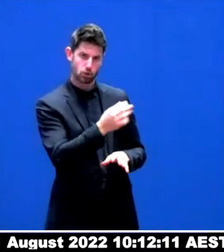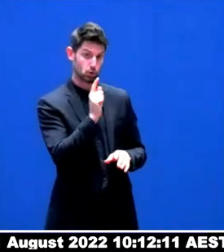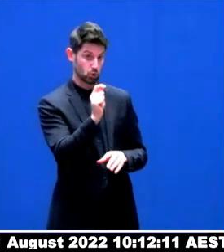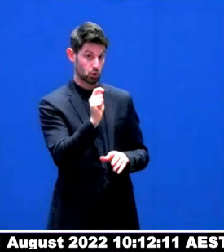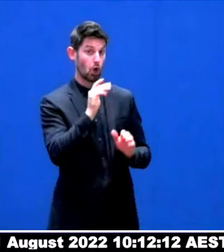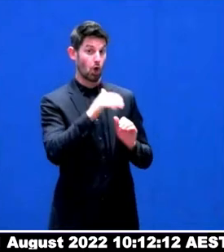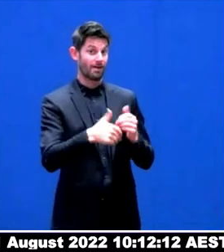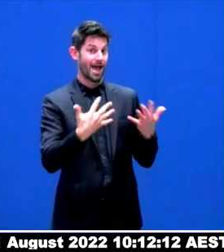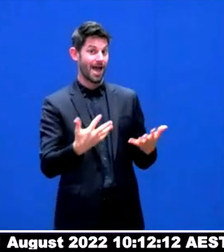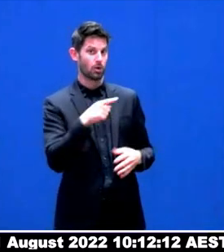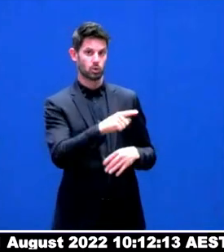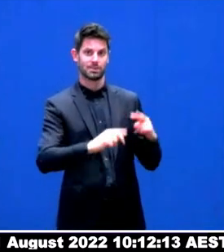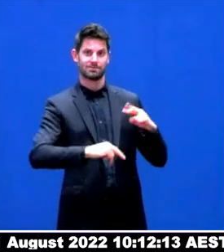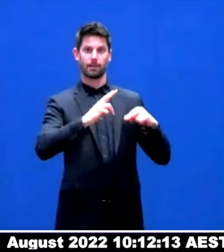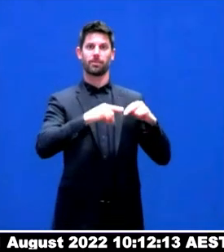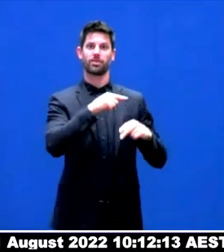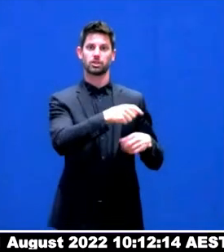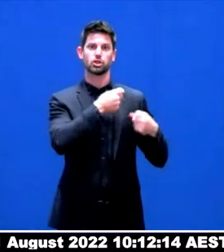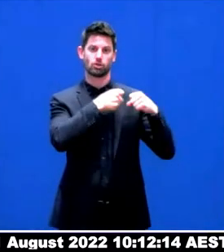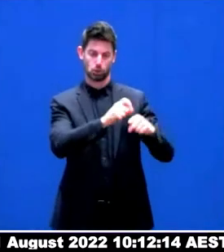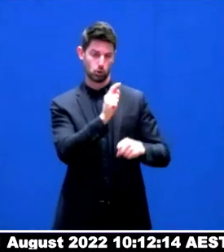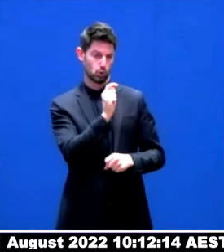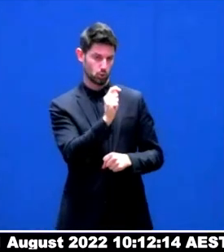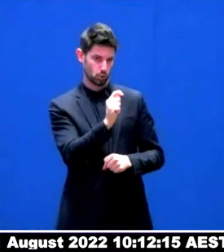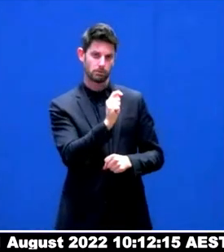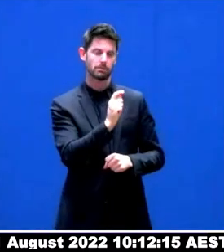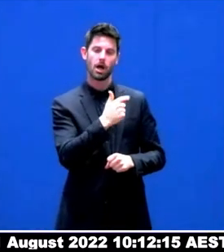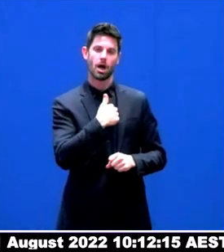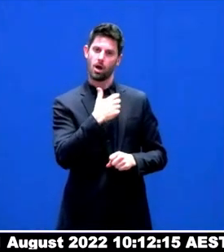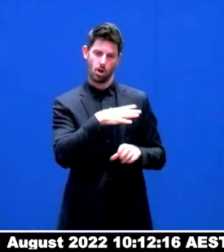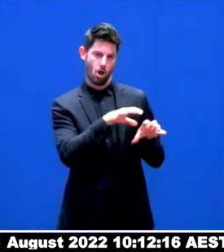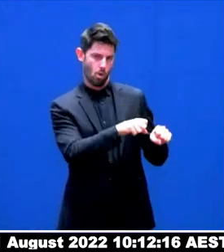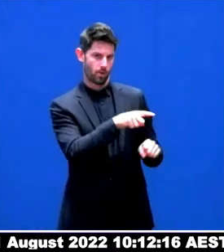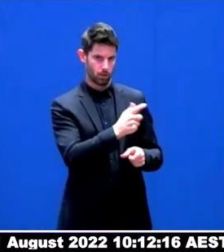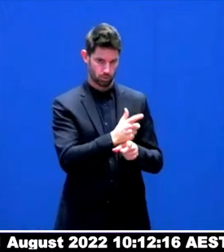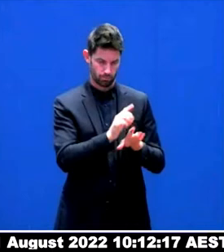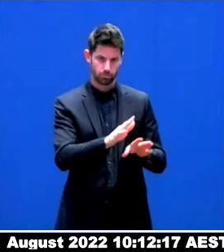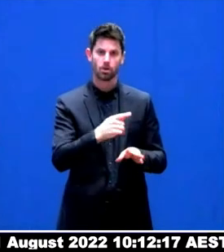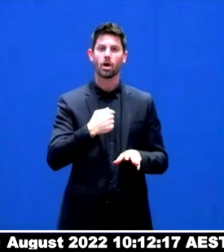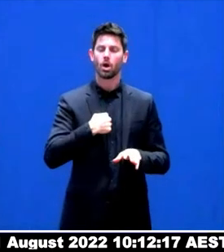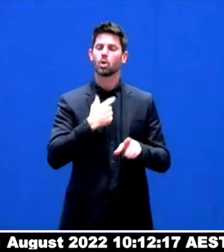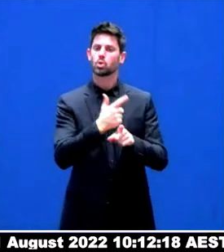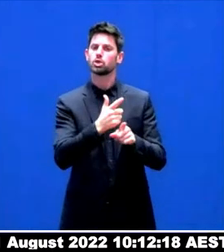development of the particular Strategy, but just generally, looking at this - these